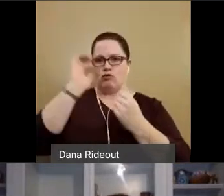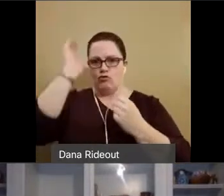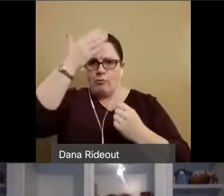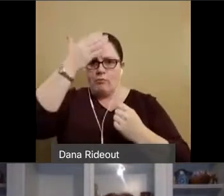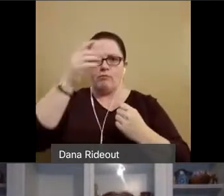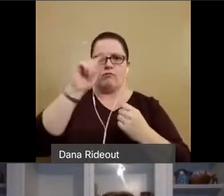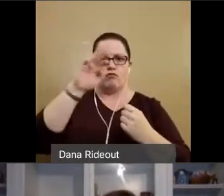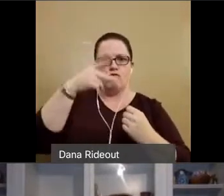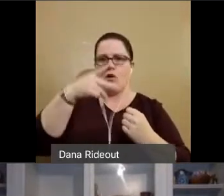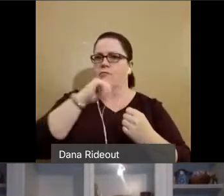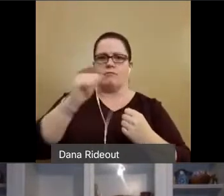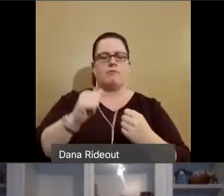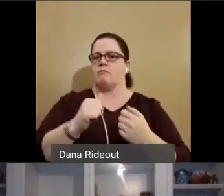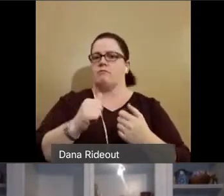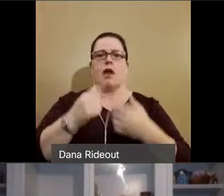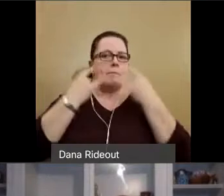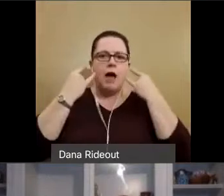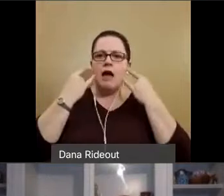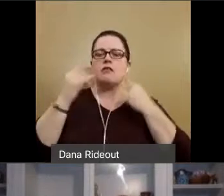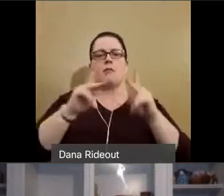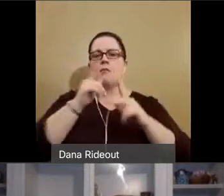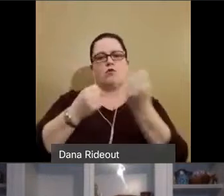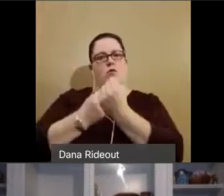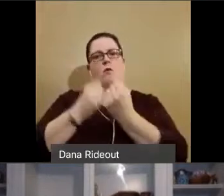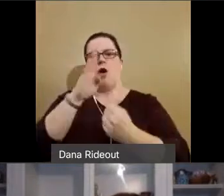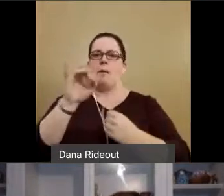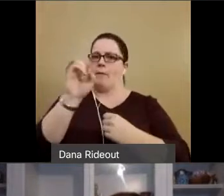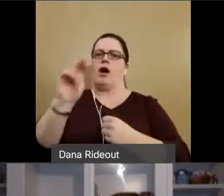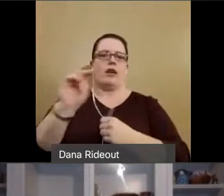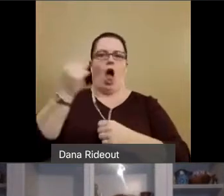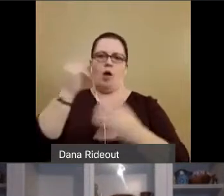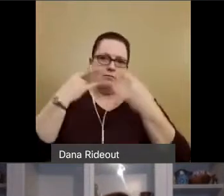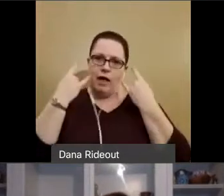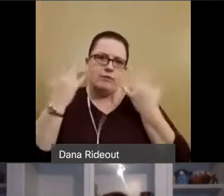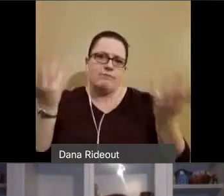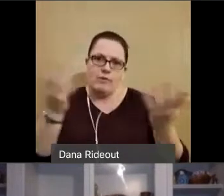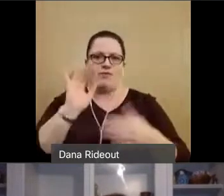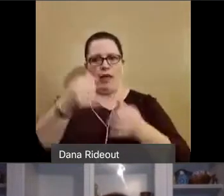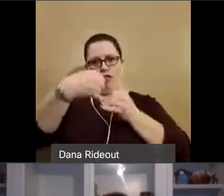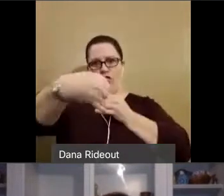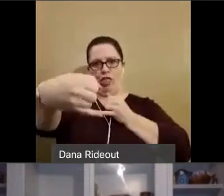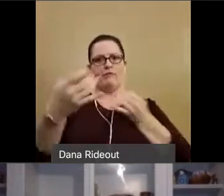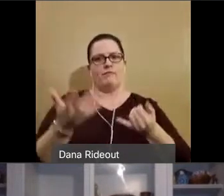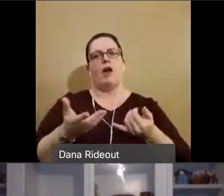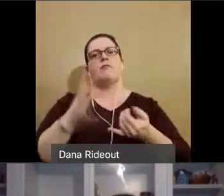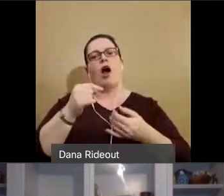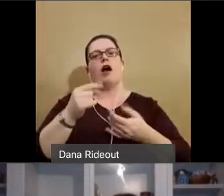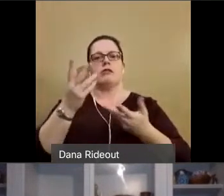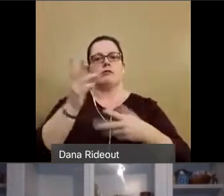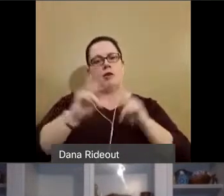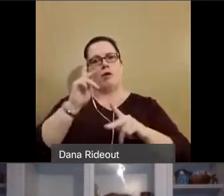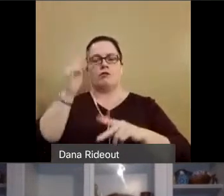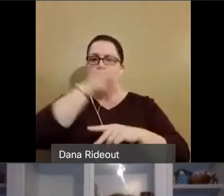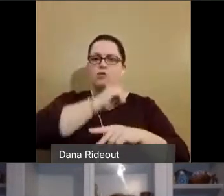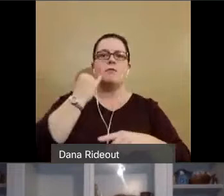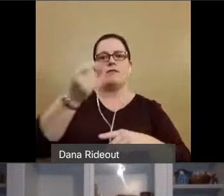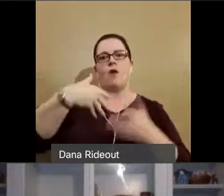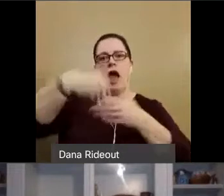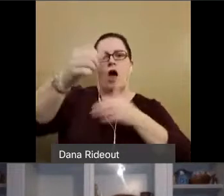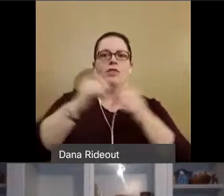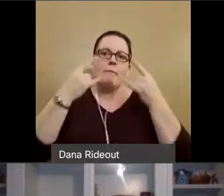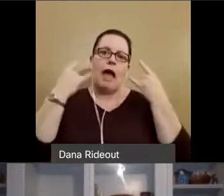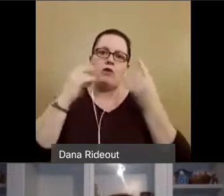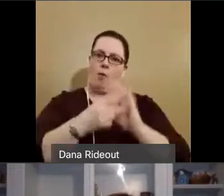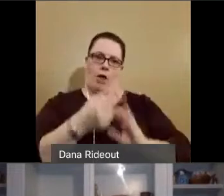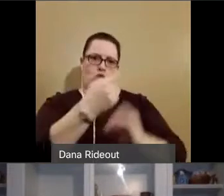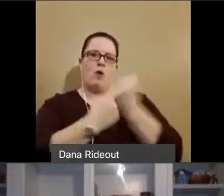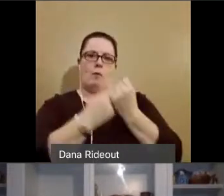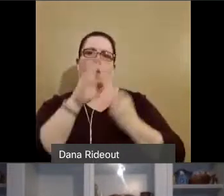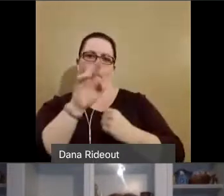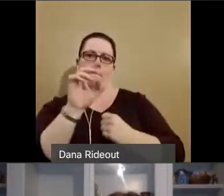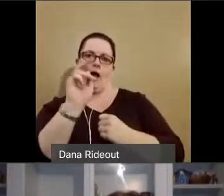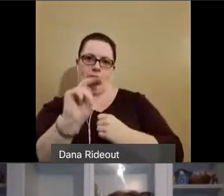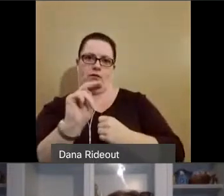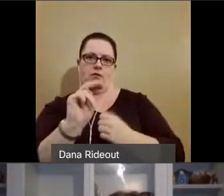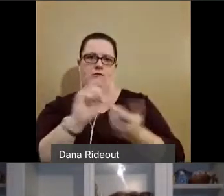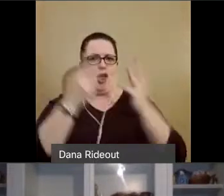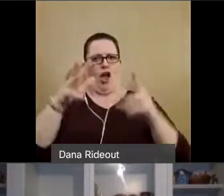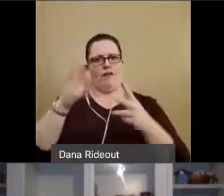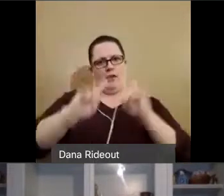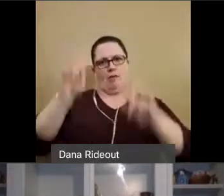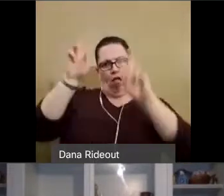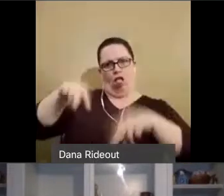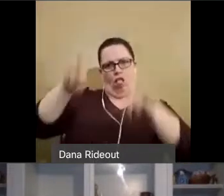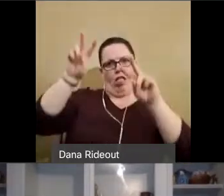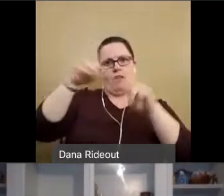And as wearing masks, so that is definitely a dividing line and it is perceived that if you go out wearing a mask that you must be abiding supporters. So there's things perceived about you while you're out there as well. So, we have to consider all of this.